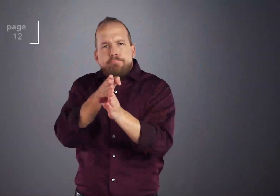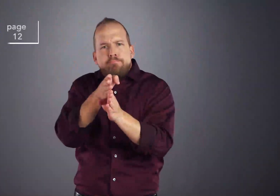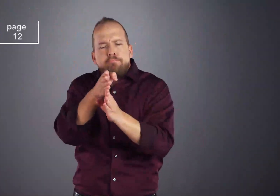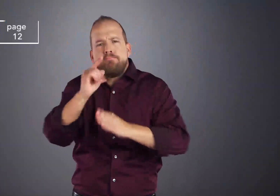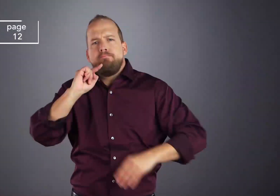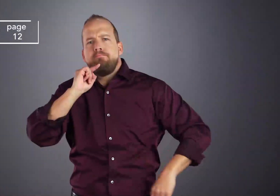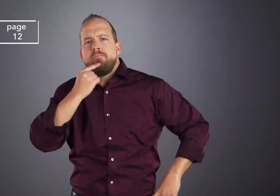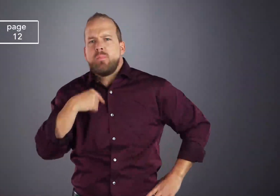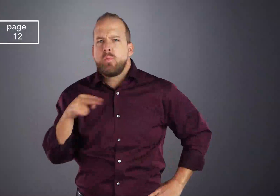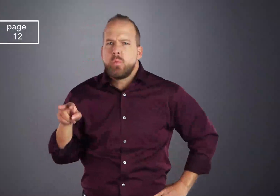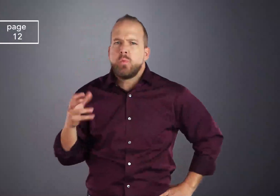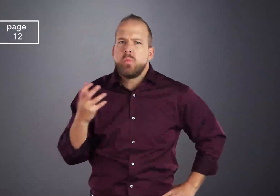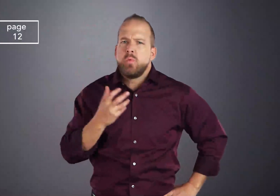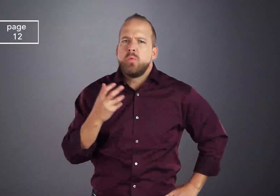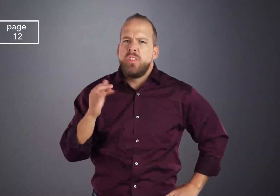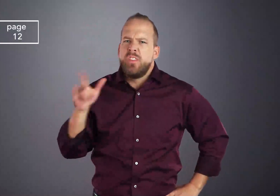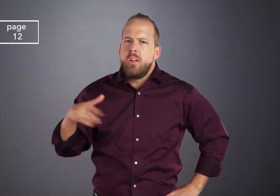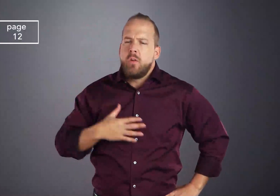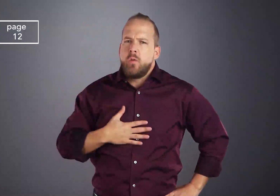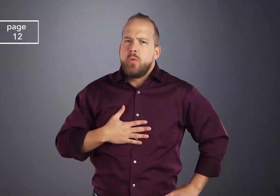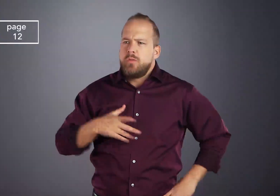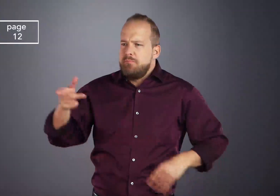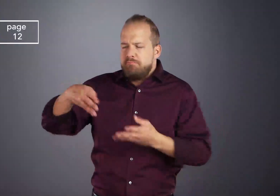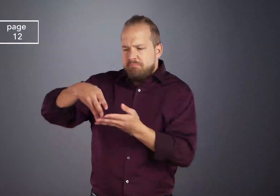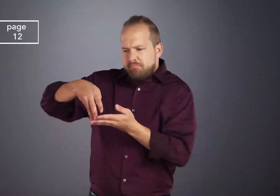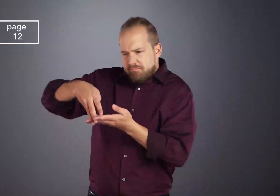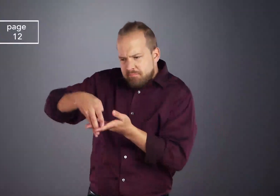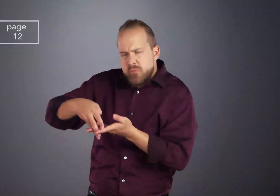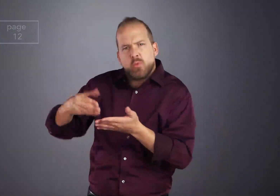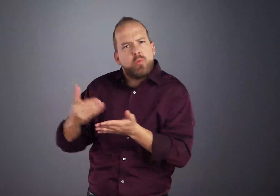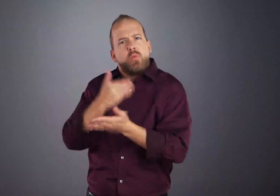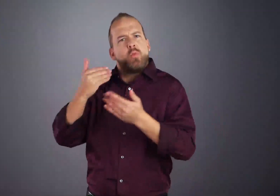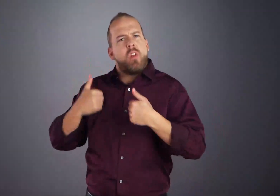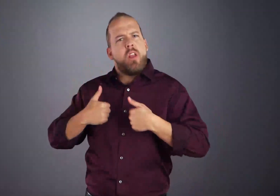His roots grasped a new soil.